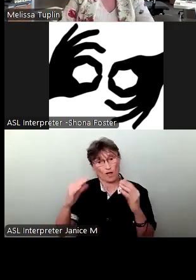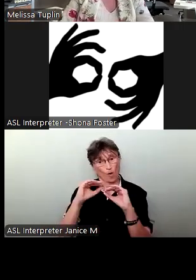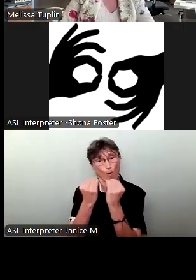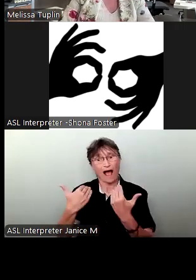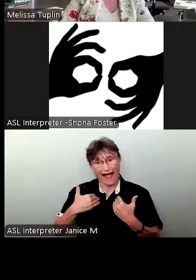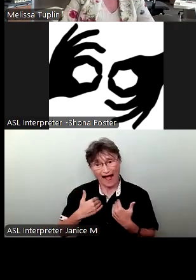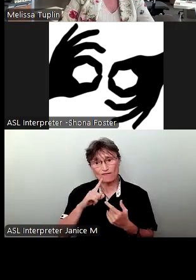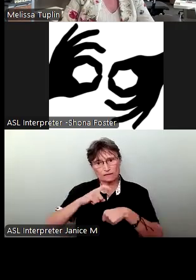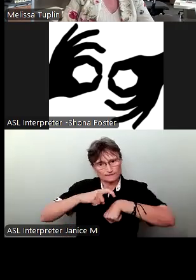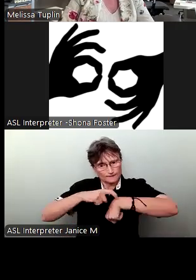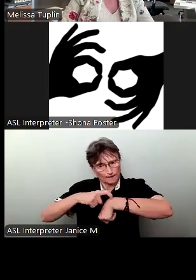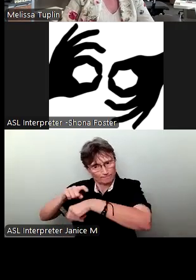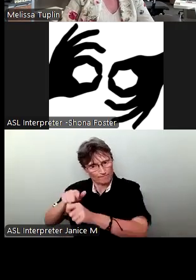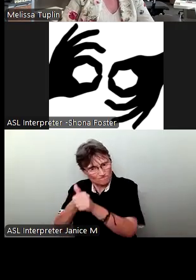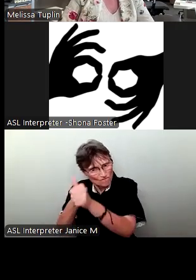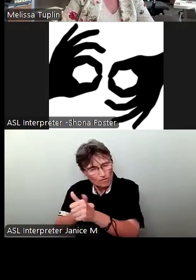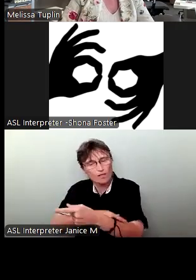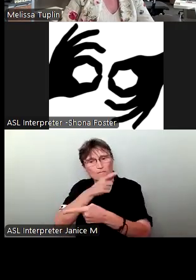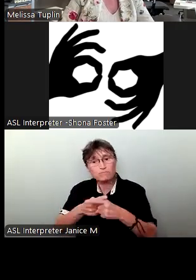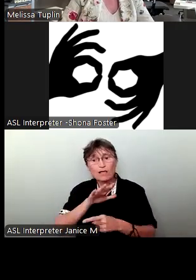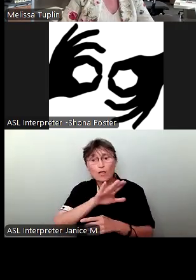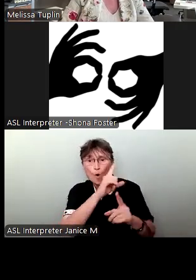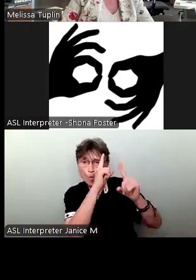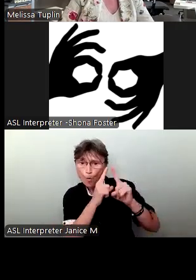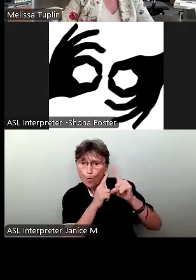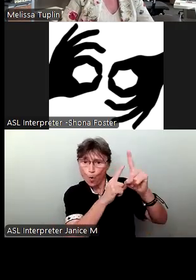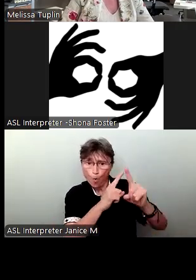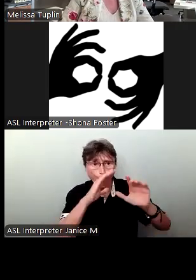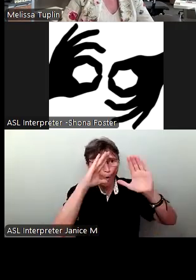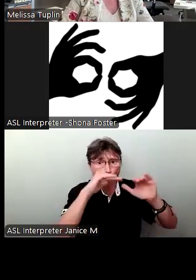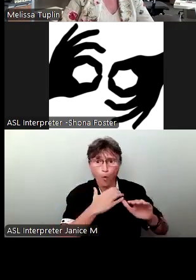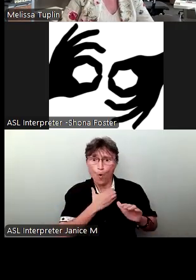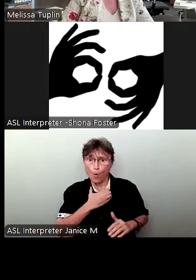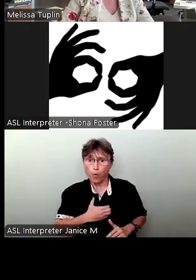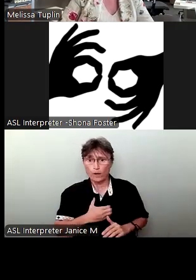as well as their goals and aspirations, vary based on their organizational structure,